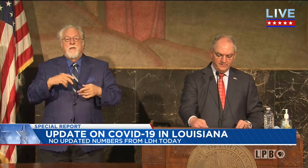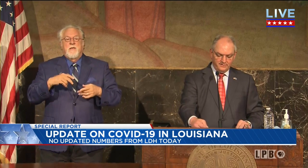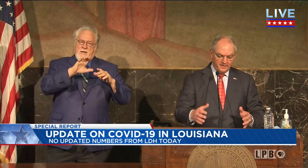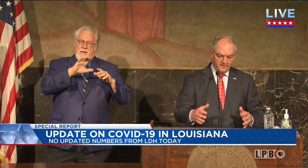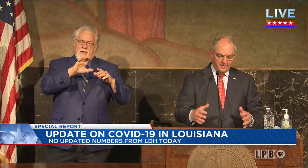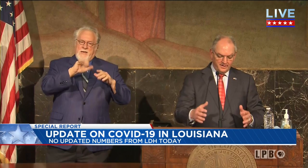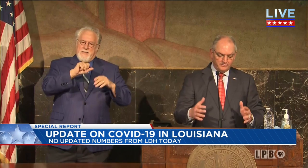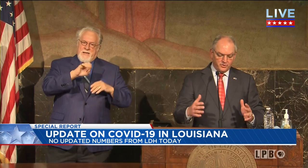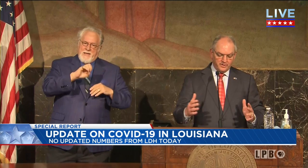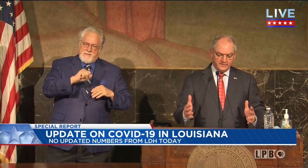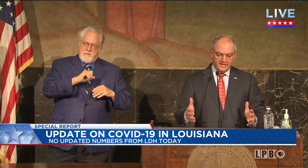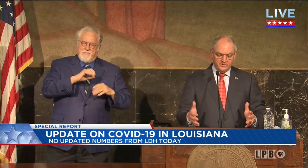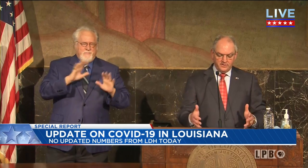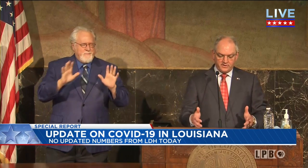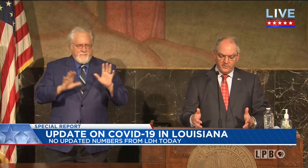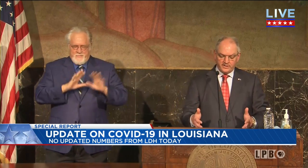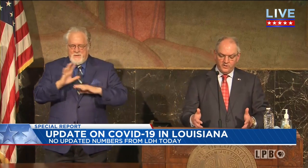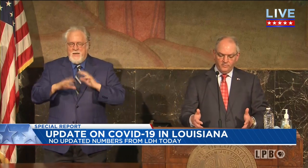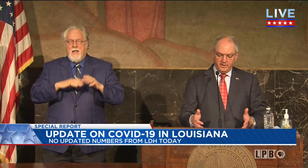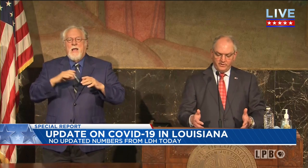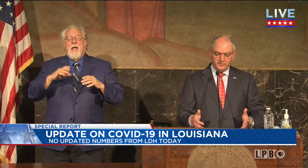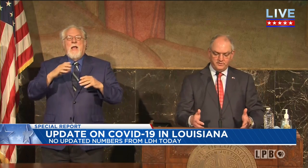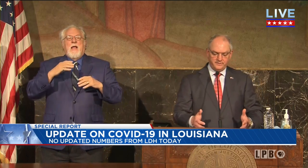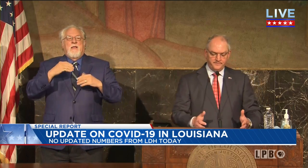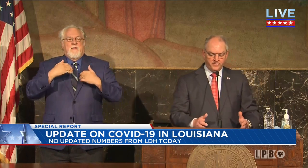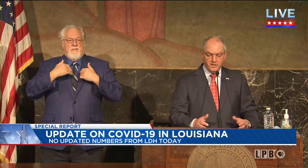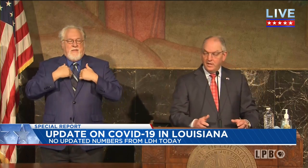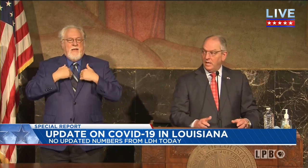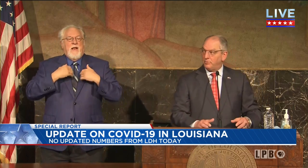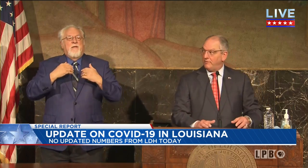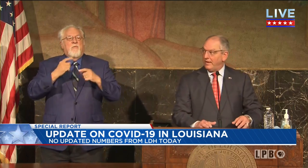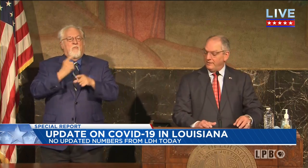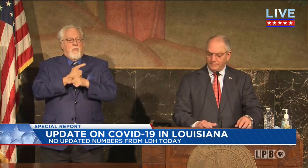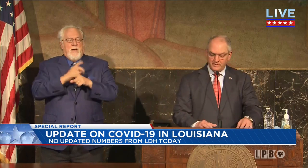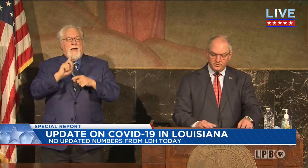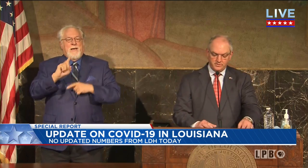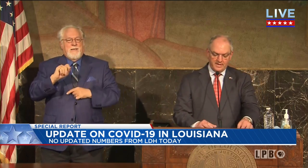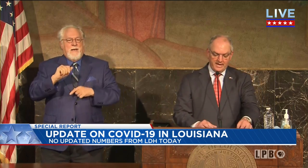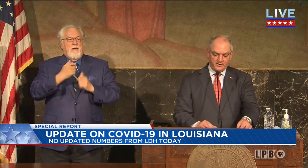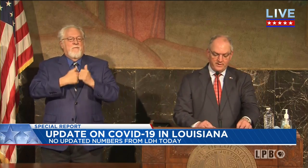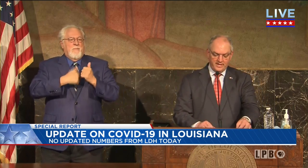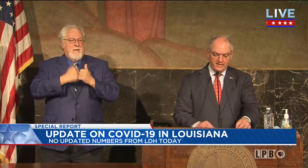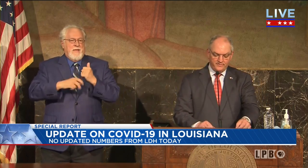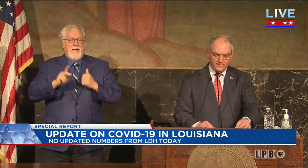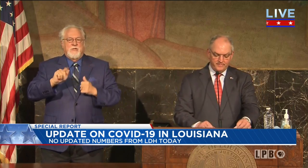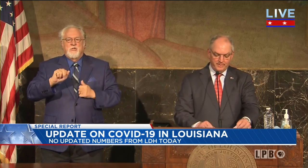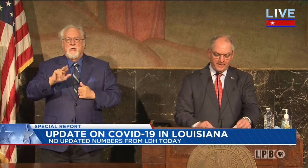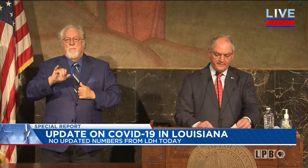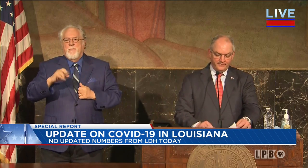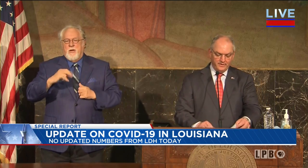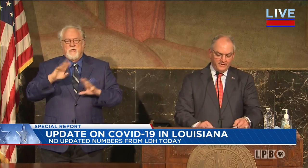OF DATA THAT IT RECEIVES IN ORDER TO REMOVE DUPLICATE TESTS